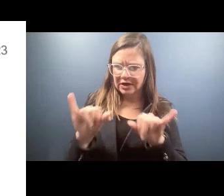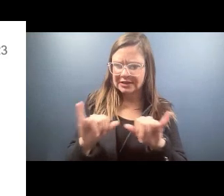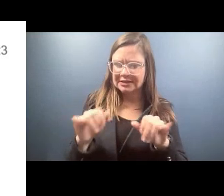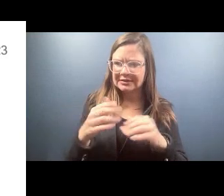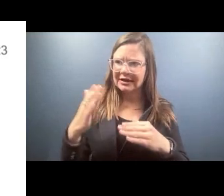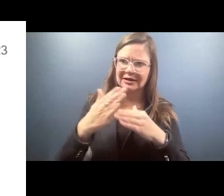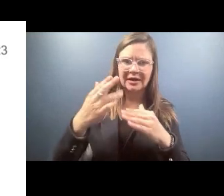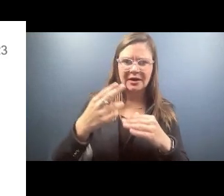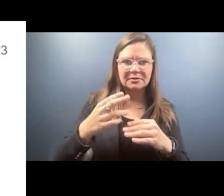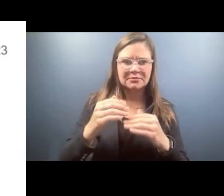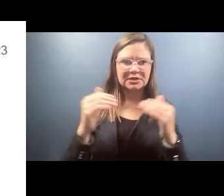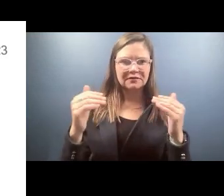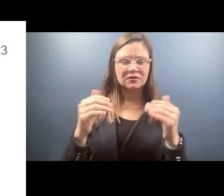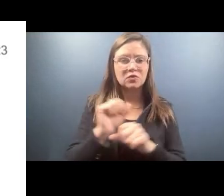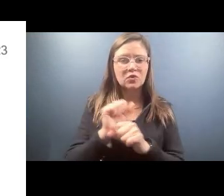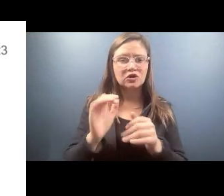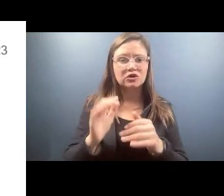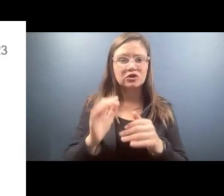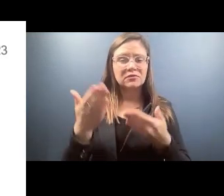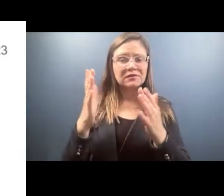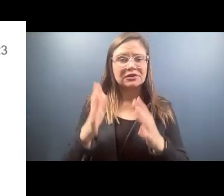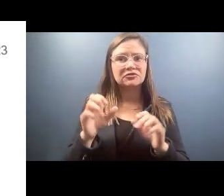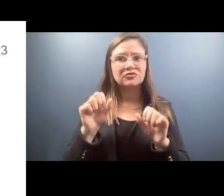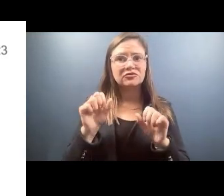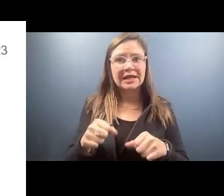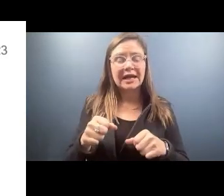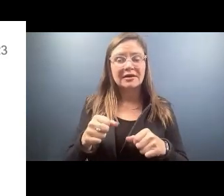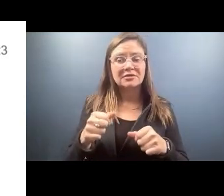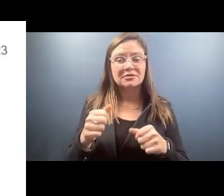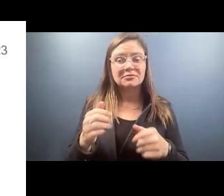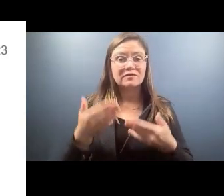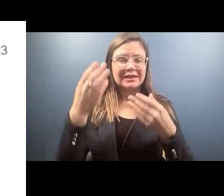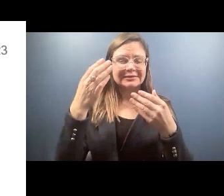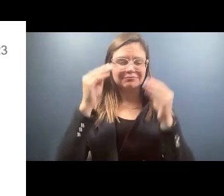Workers and providers can provide insight on what's driving the trends that you're seeing.